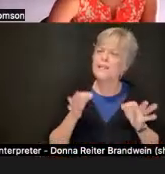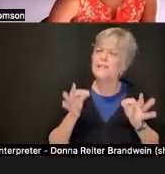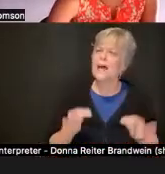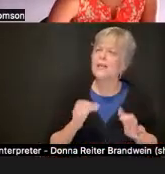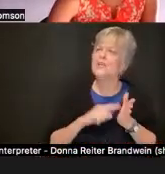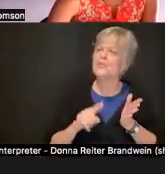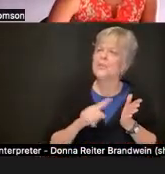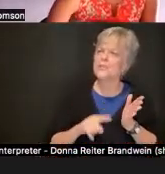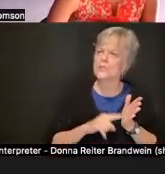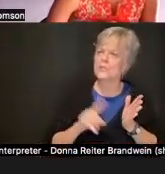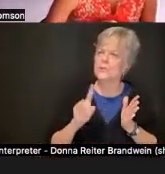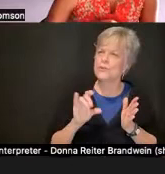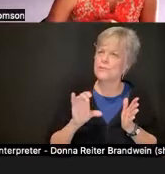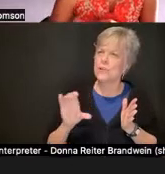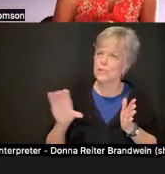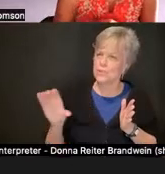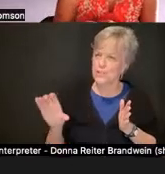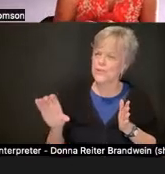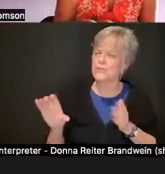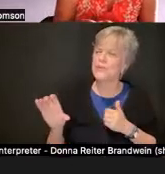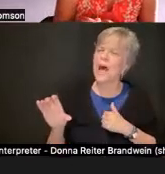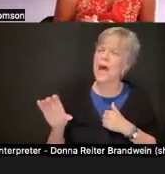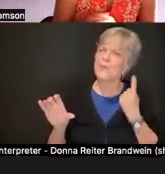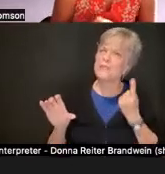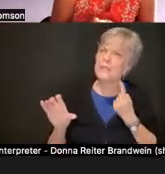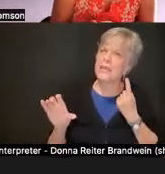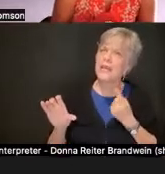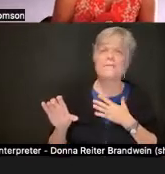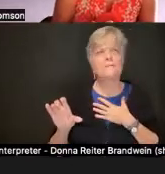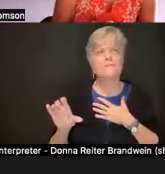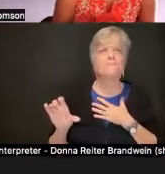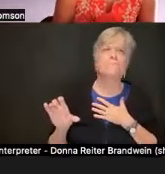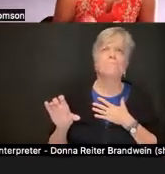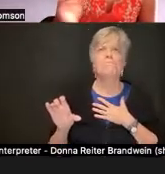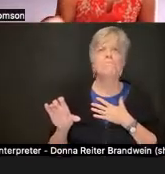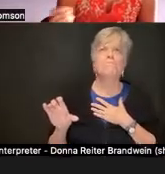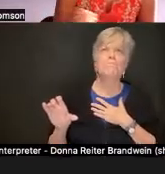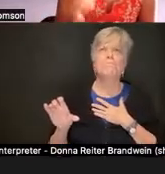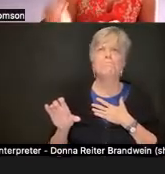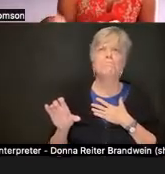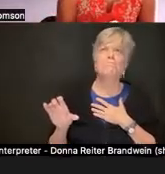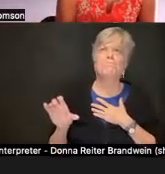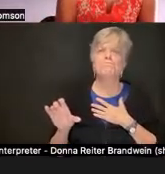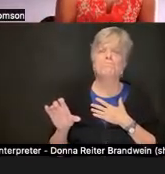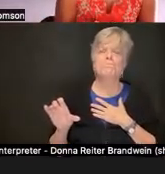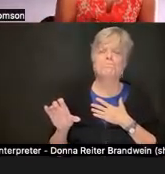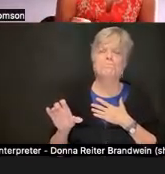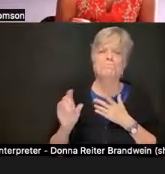I really was thinking of, okay, adaptive sports